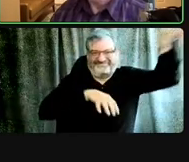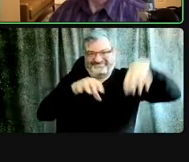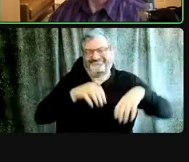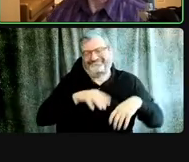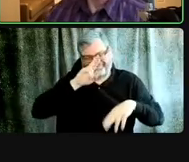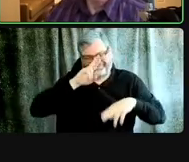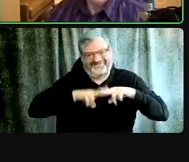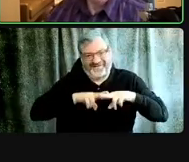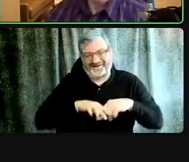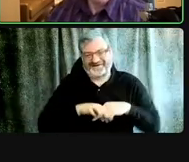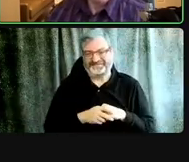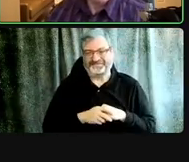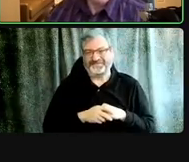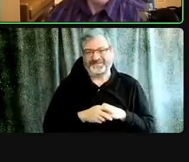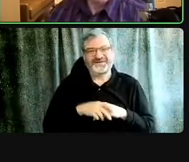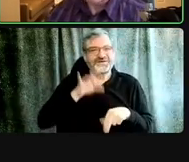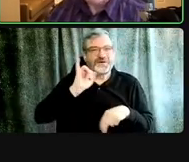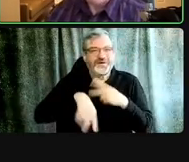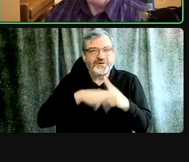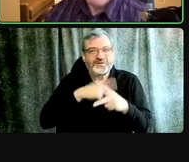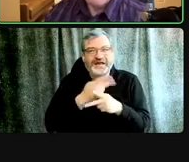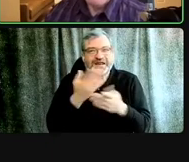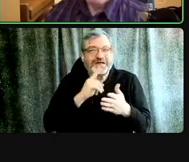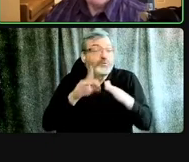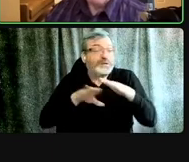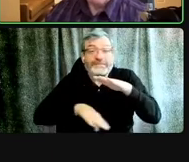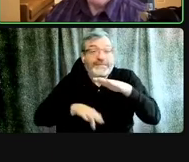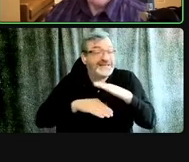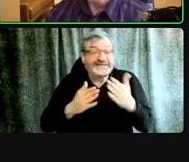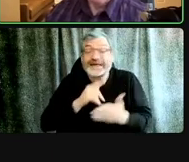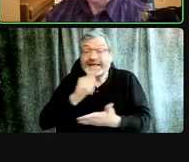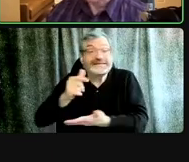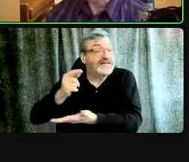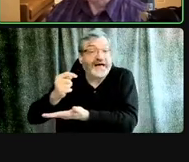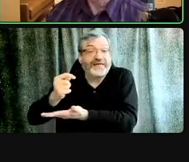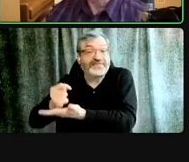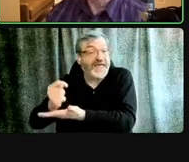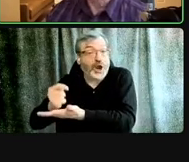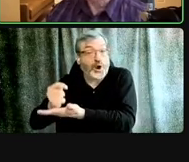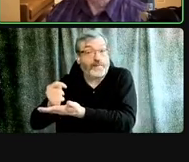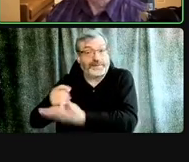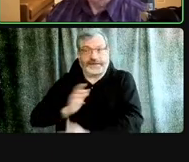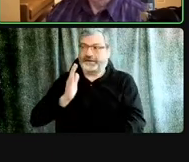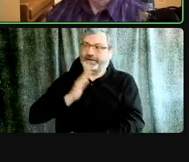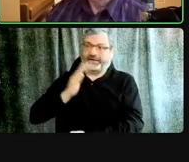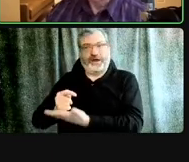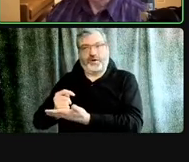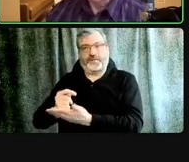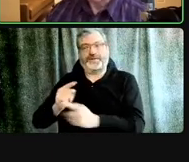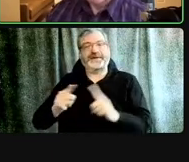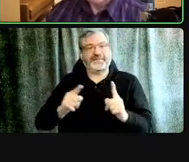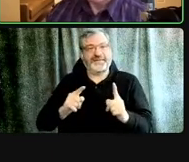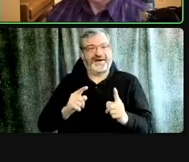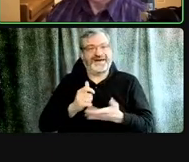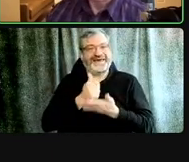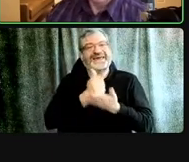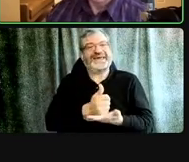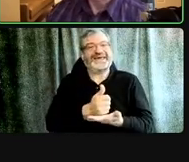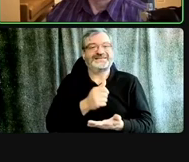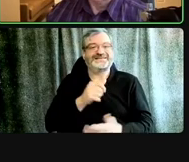So those kinds of things, really basic things, right? It's not therapy, but it's super therapy, as you can tell from the very wide open,